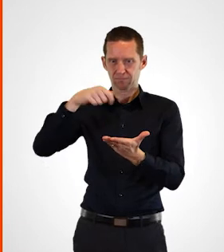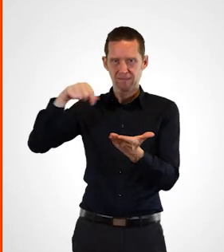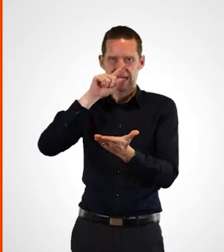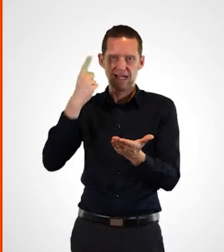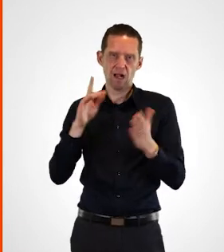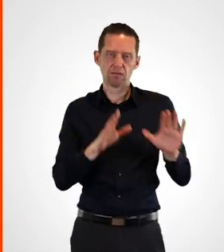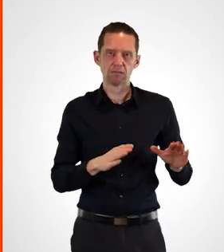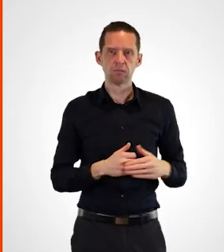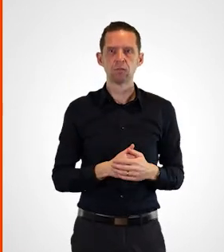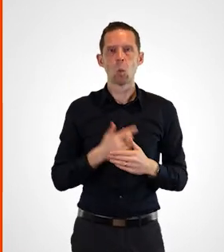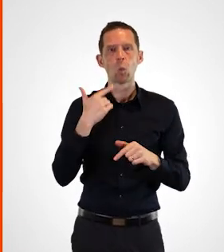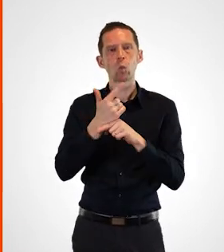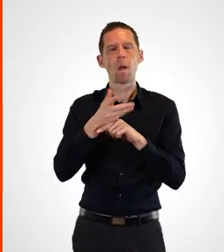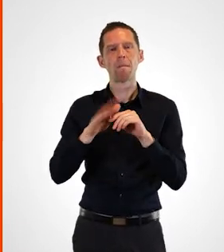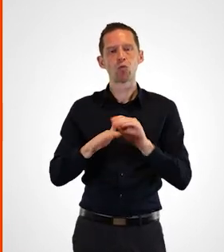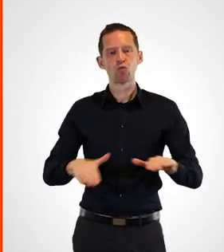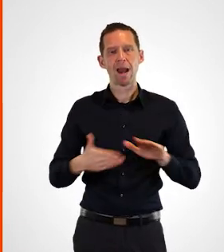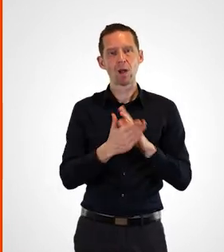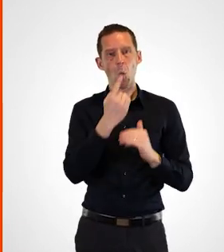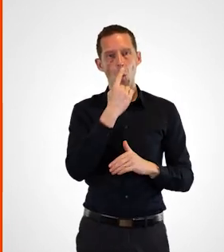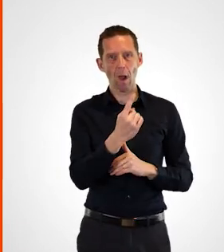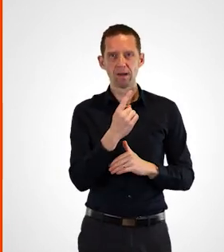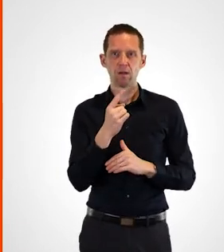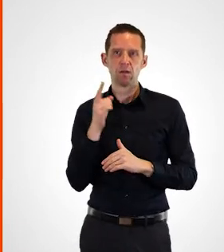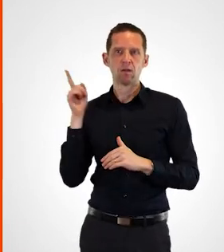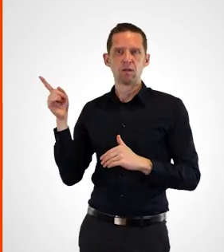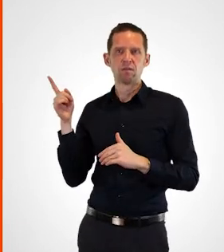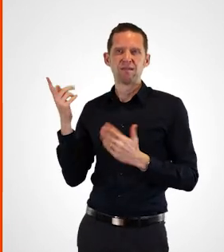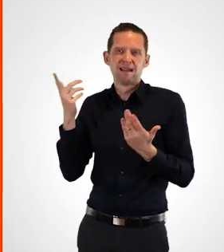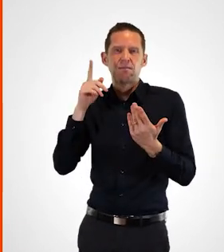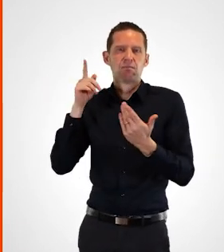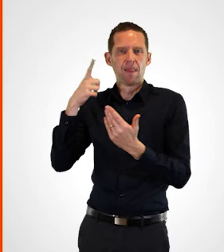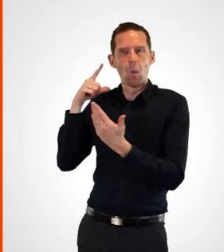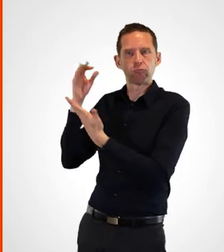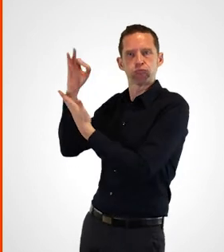So in some sense there's not as much to say about the writing development